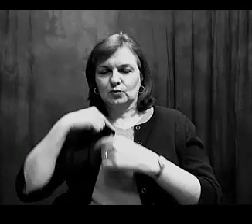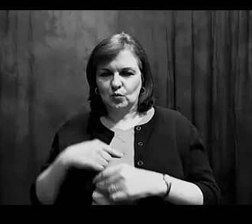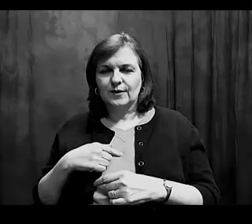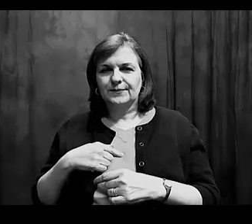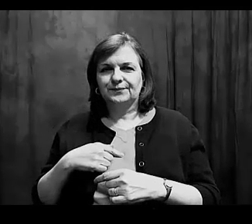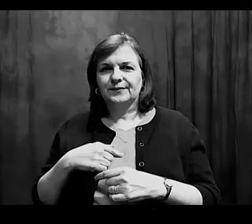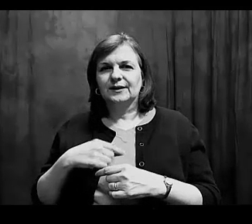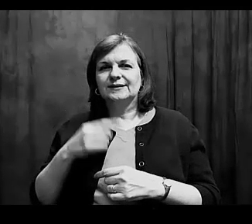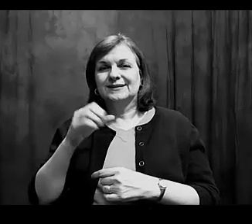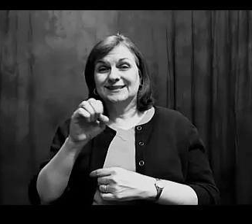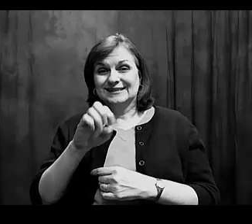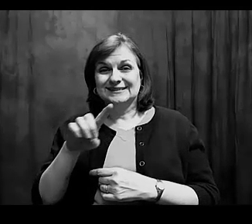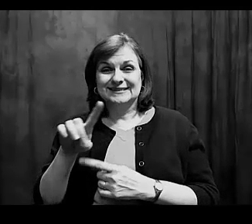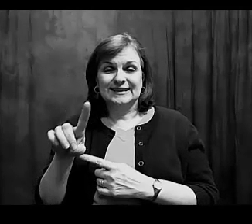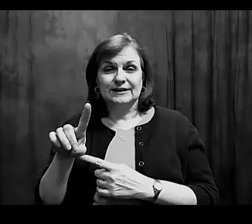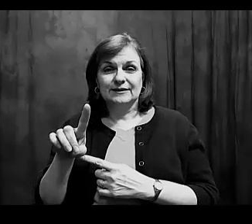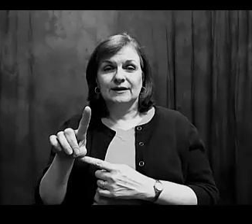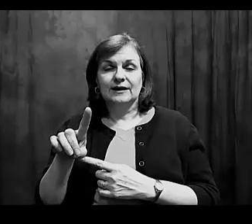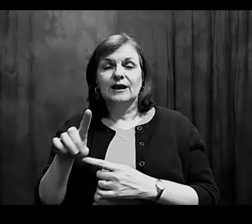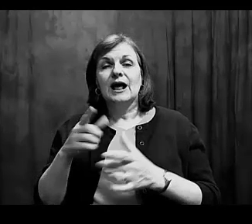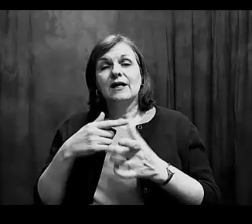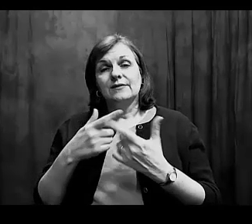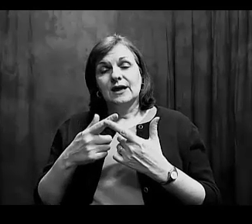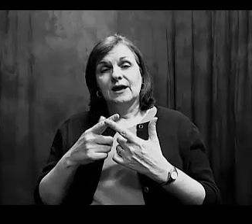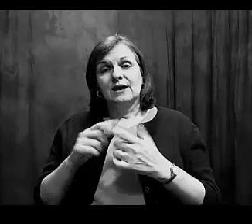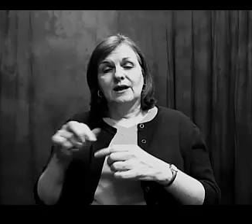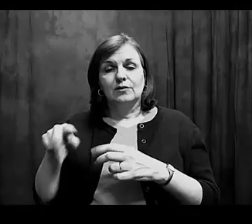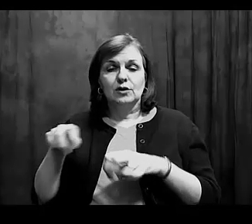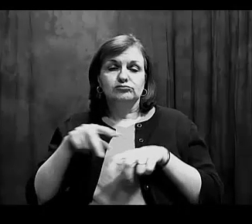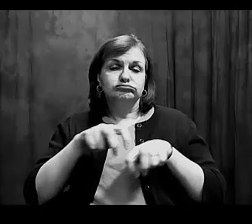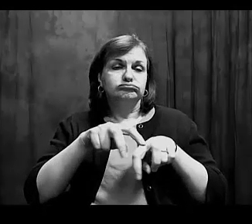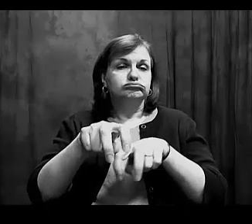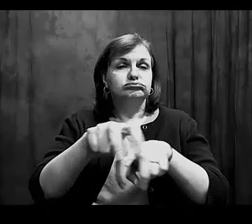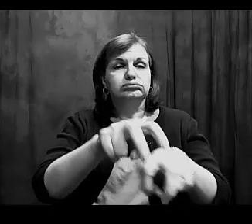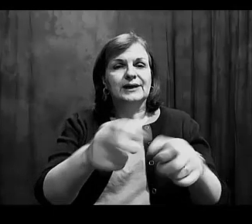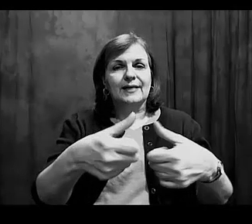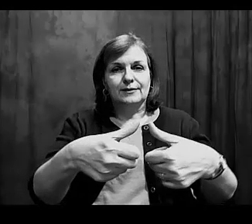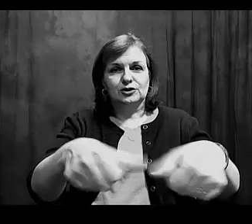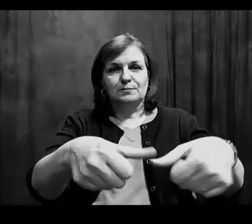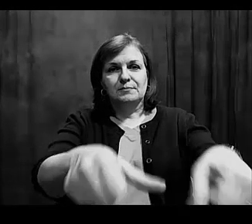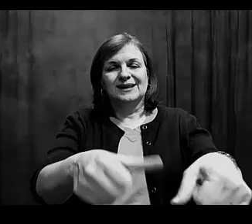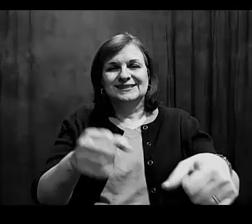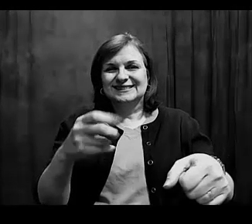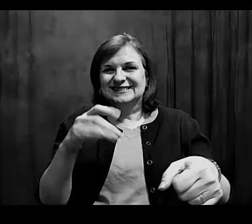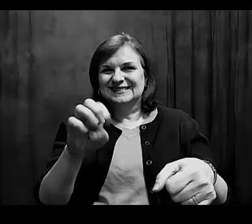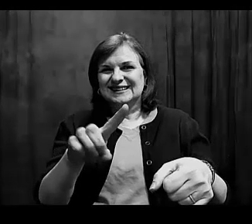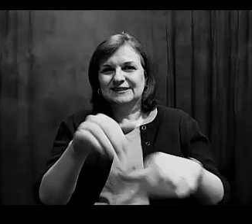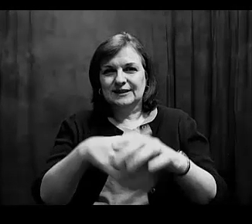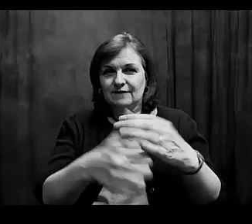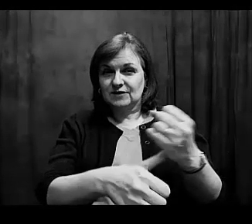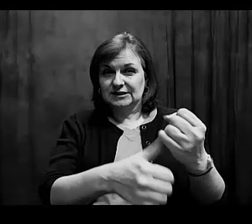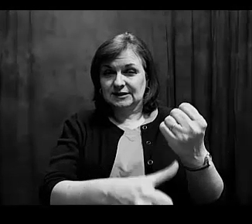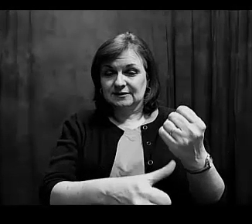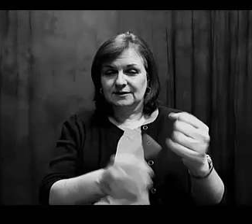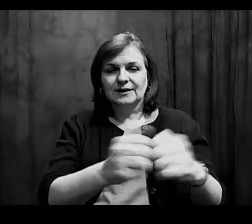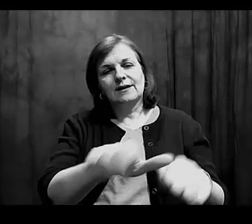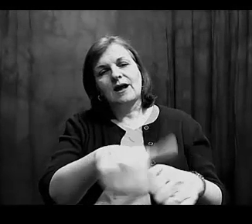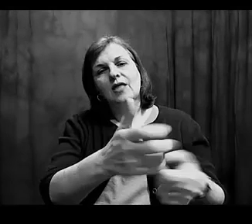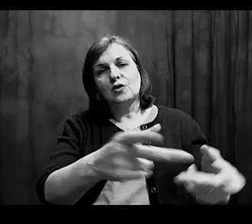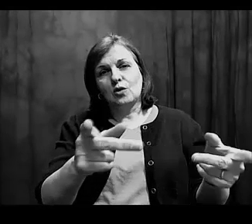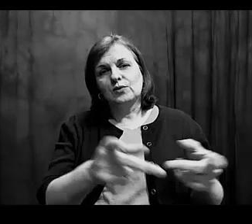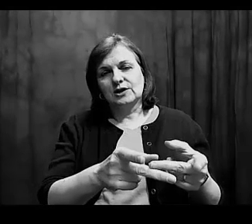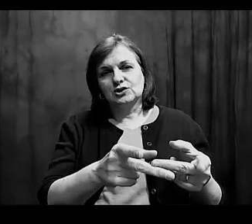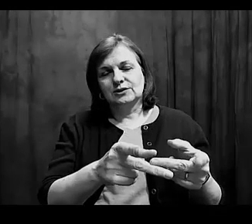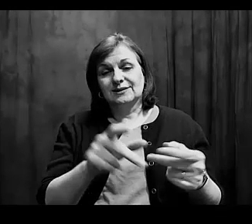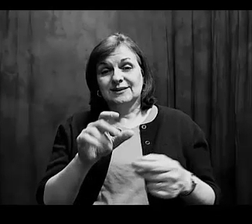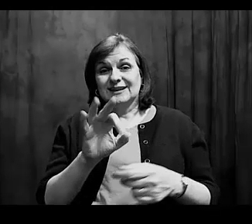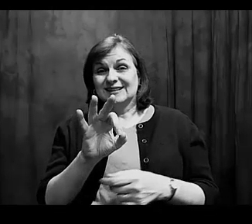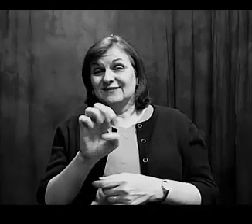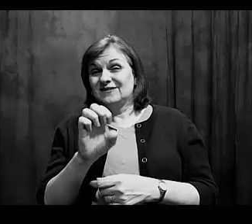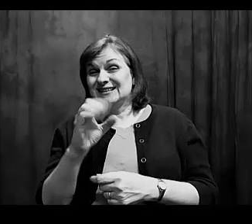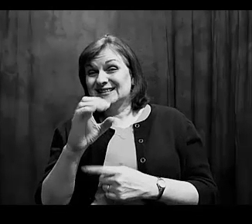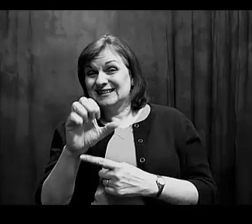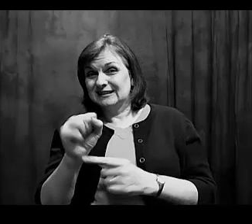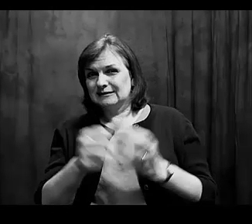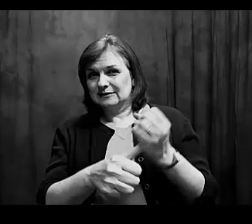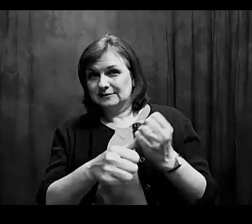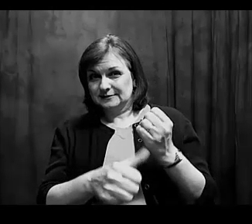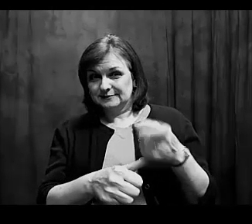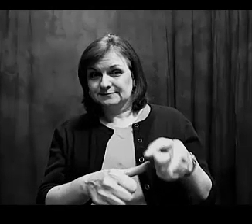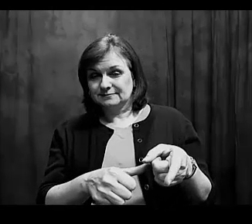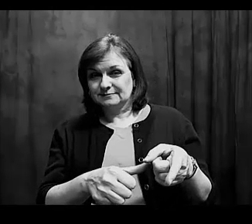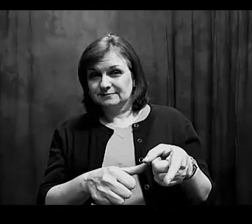the fruit and the seeds and then they go off and deposit the seeds in feces in other locations -- the feces